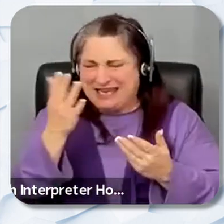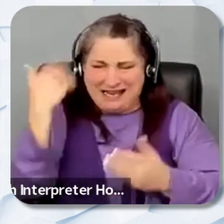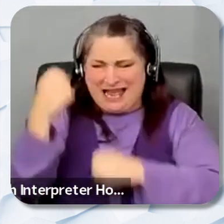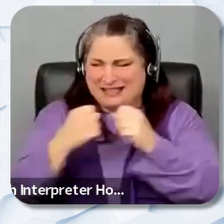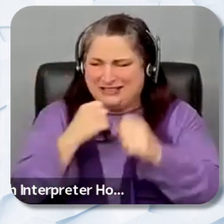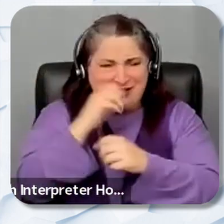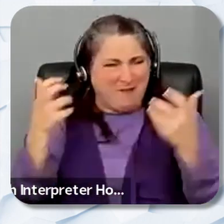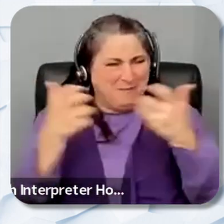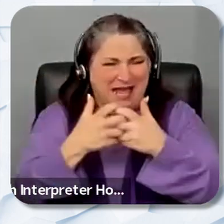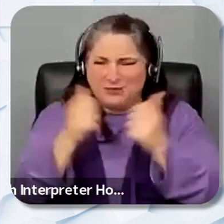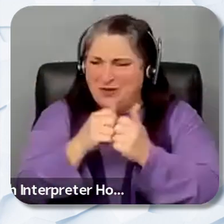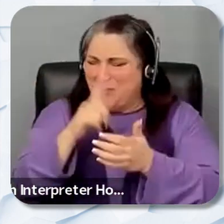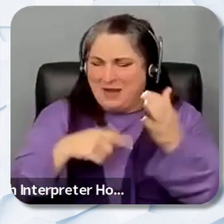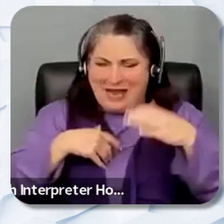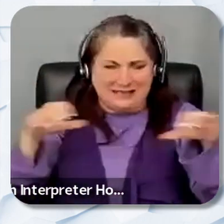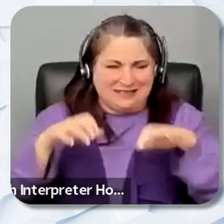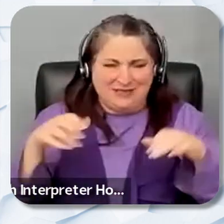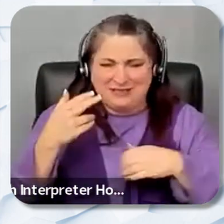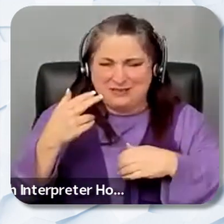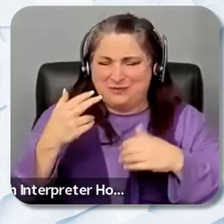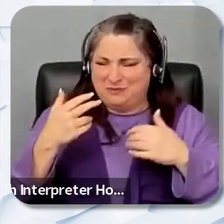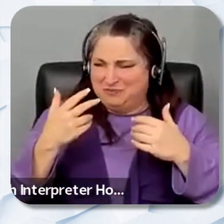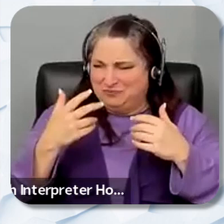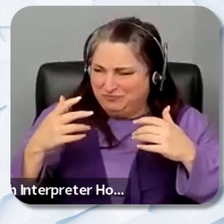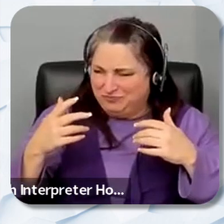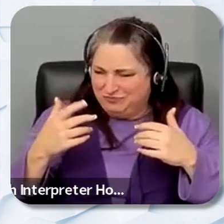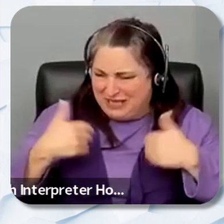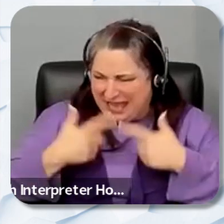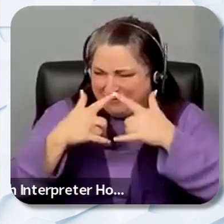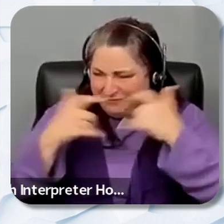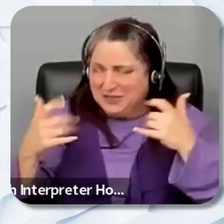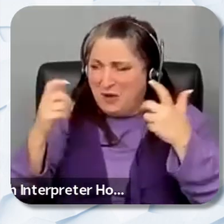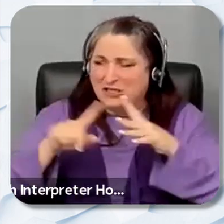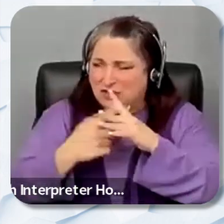that we had, and so we'd rather just start all over and refocus. I've had a couple of